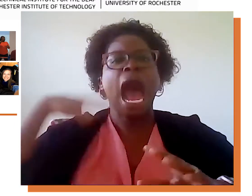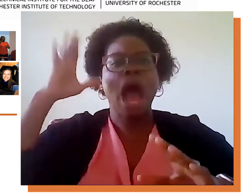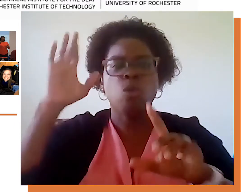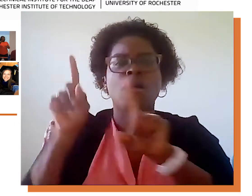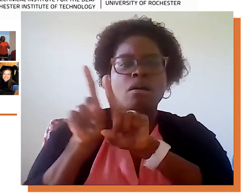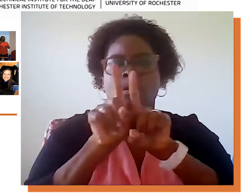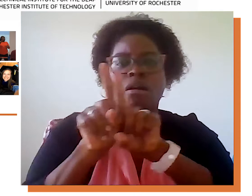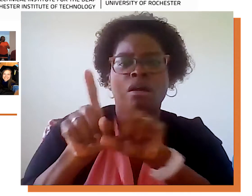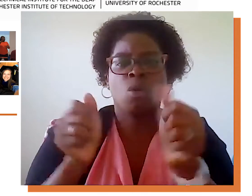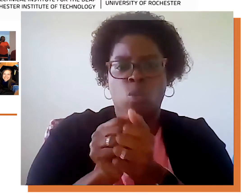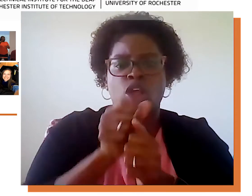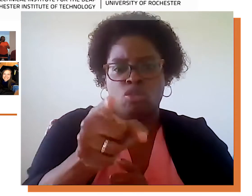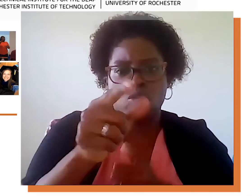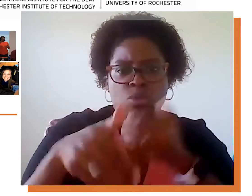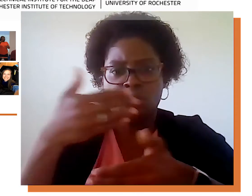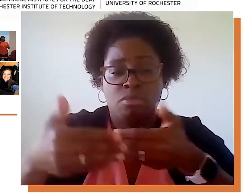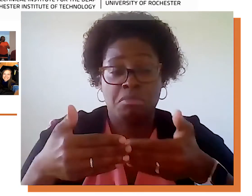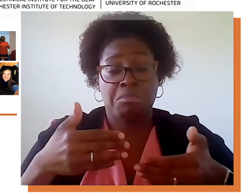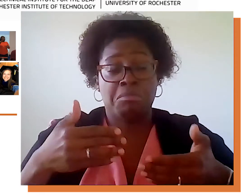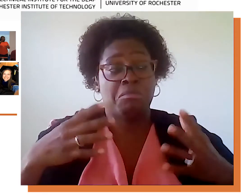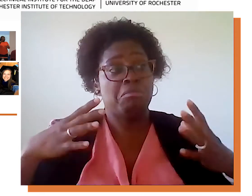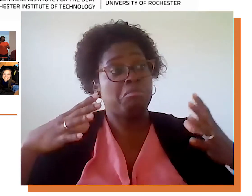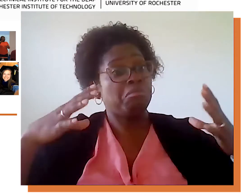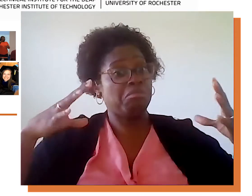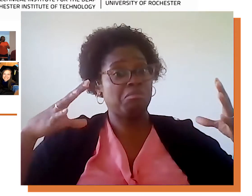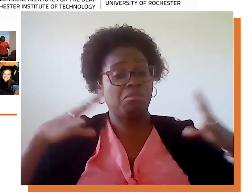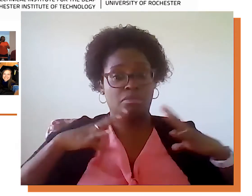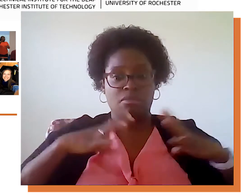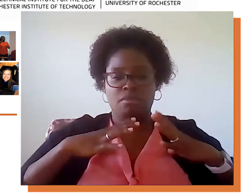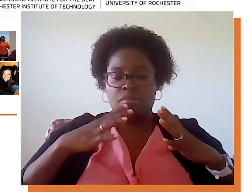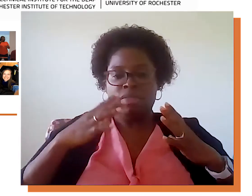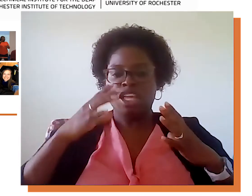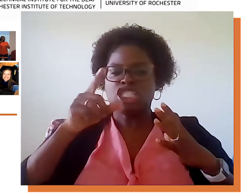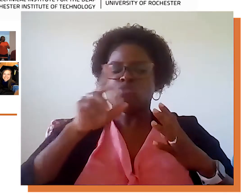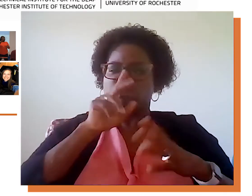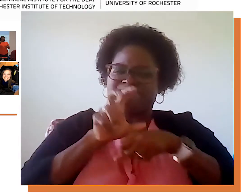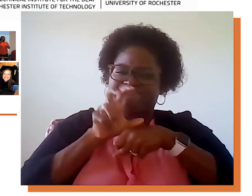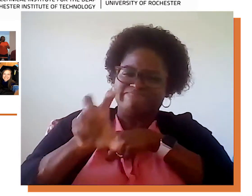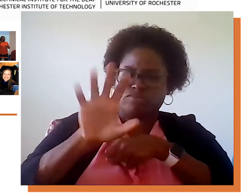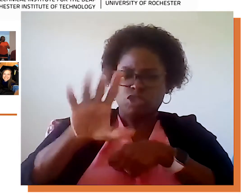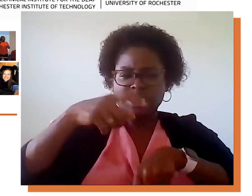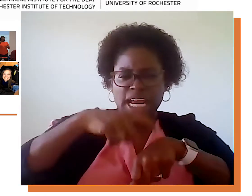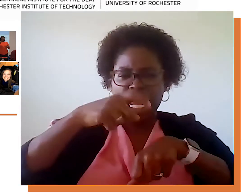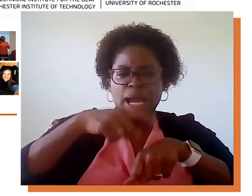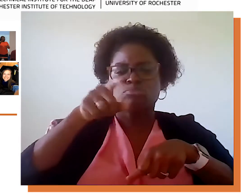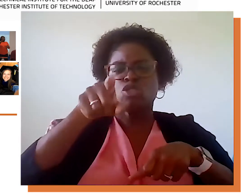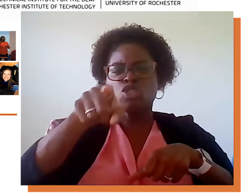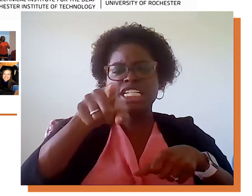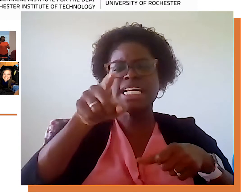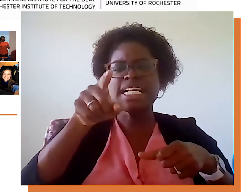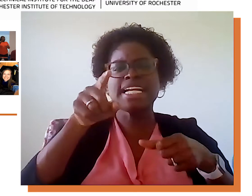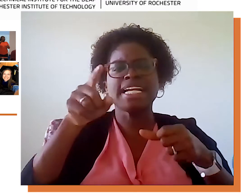She said that she would be with me every step of the way, that she would mentor me through this. She invested so much time in me,